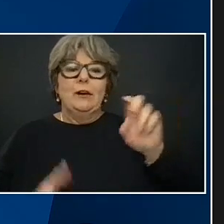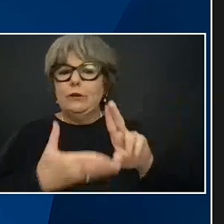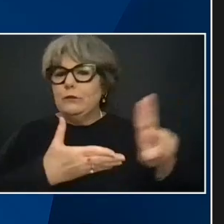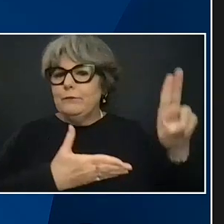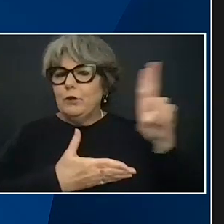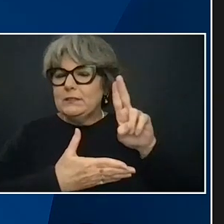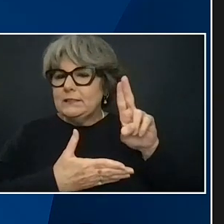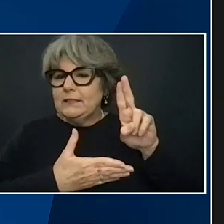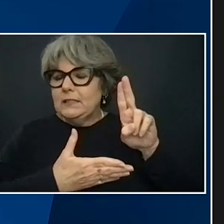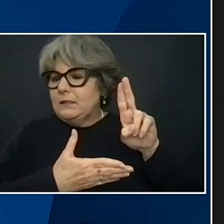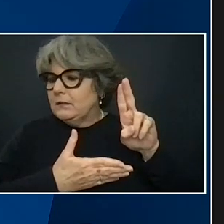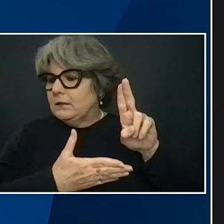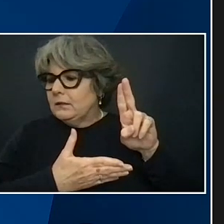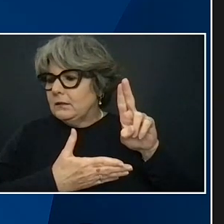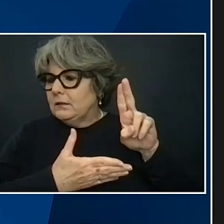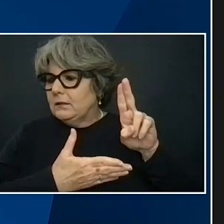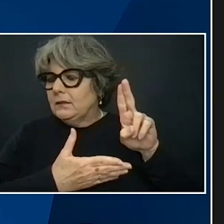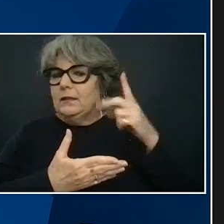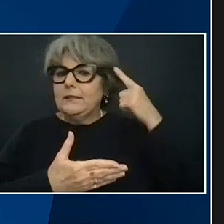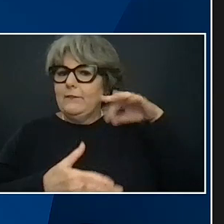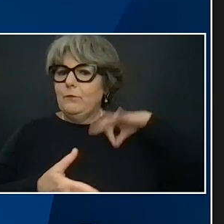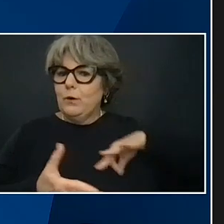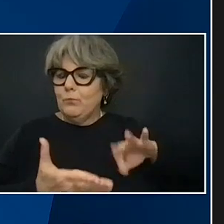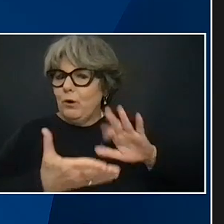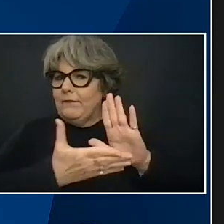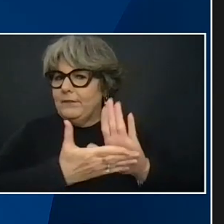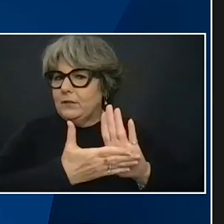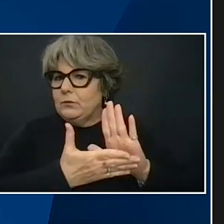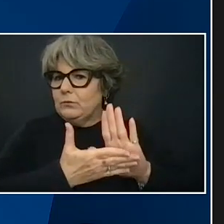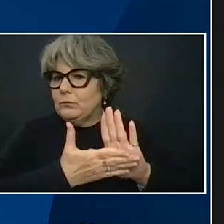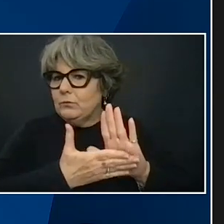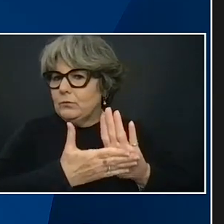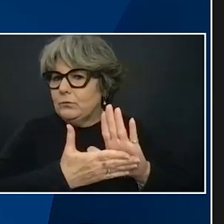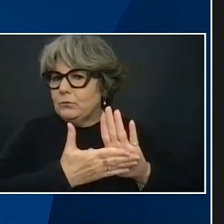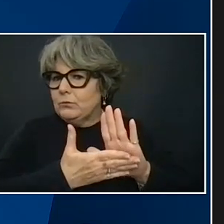is a for-profit school.